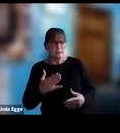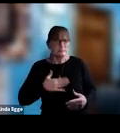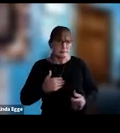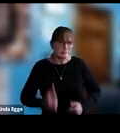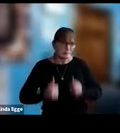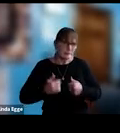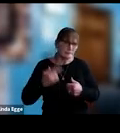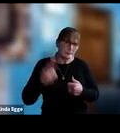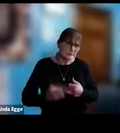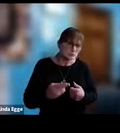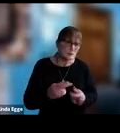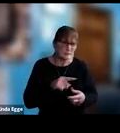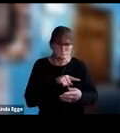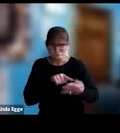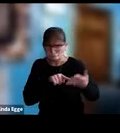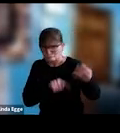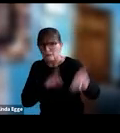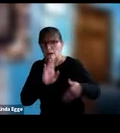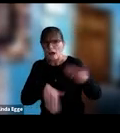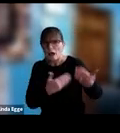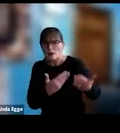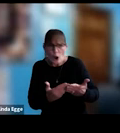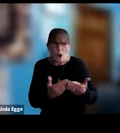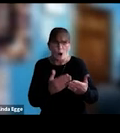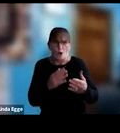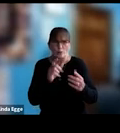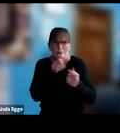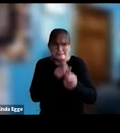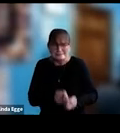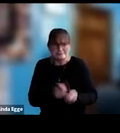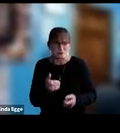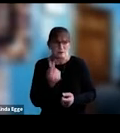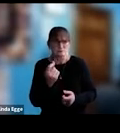and all of the contextual details to understand how their relationship